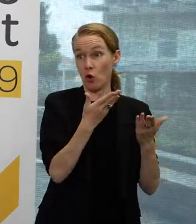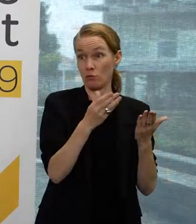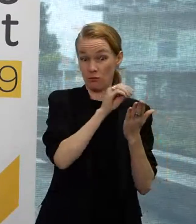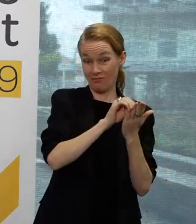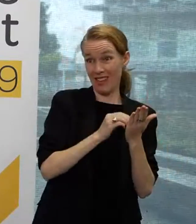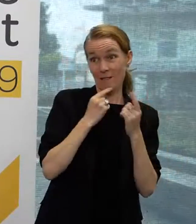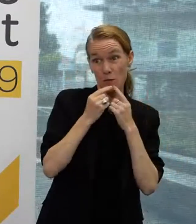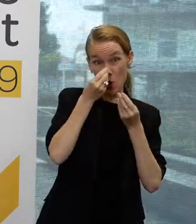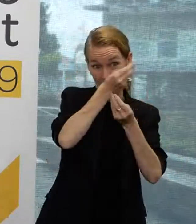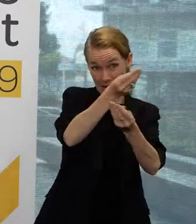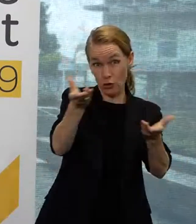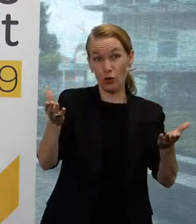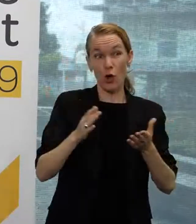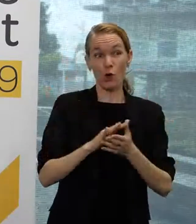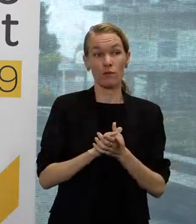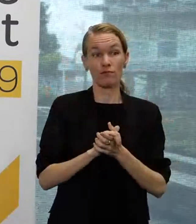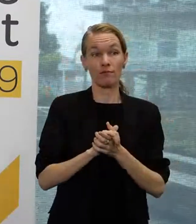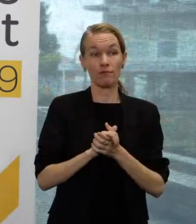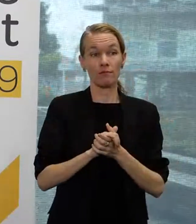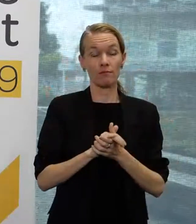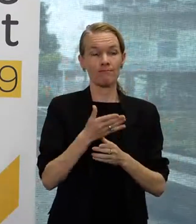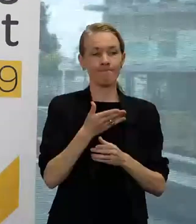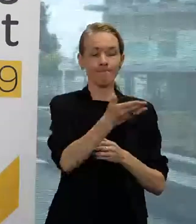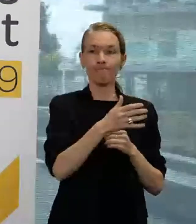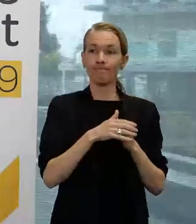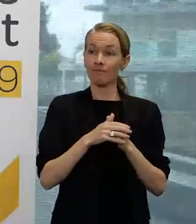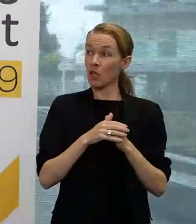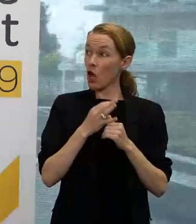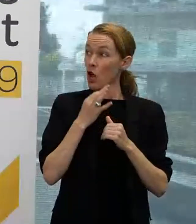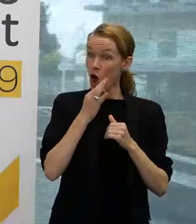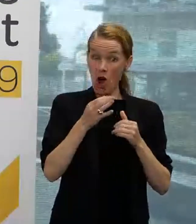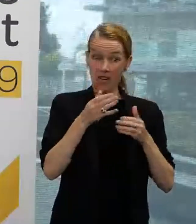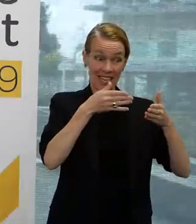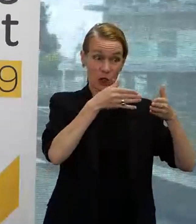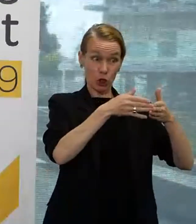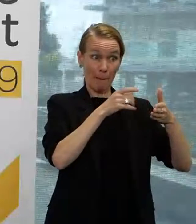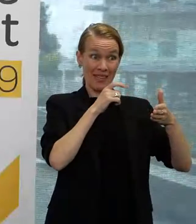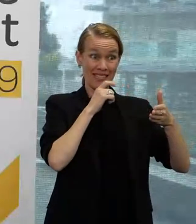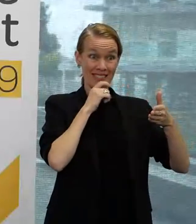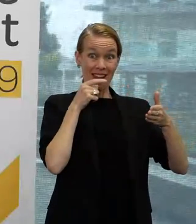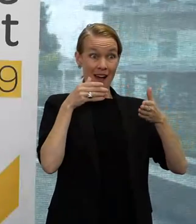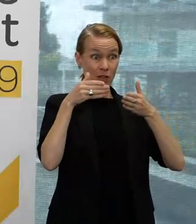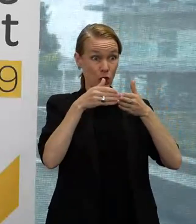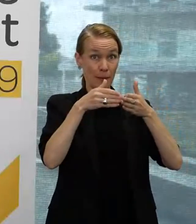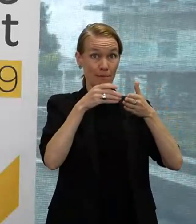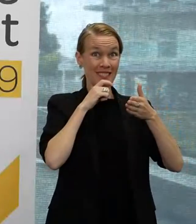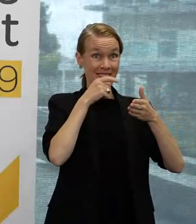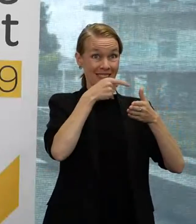Do you test on those vessels? We don't routinely test on the vessels, because the people are not coming off.